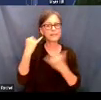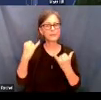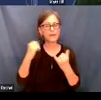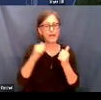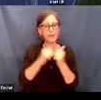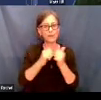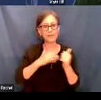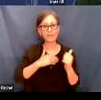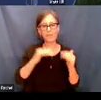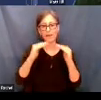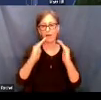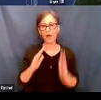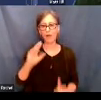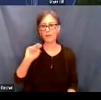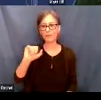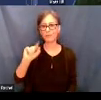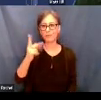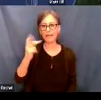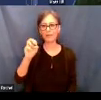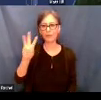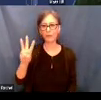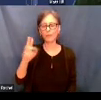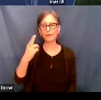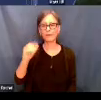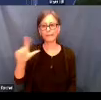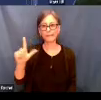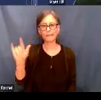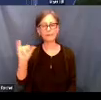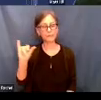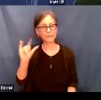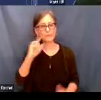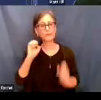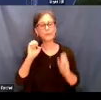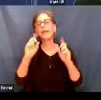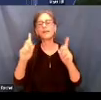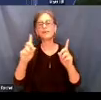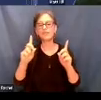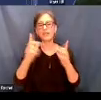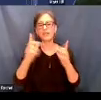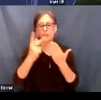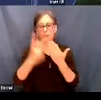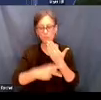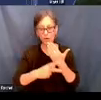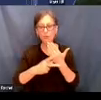my colleague Matthew Hill who is also an education programs consultant in the nonpublic schools unit.